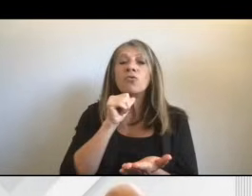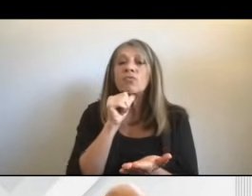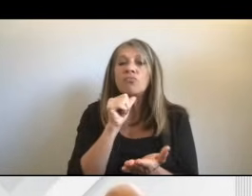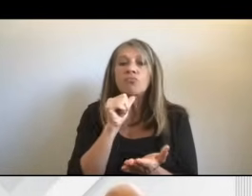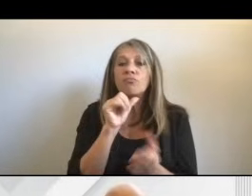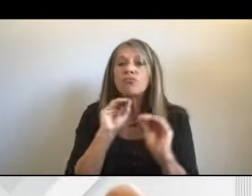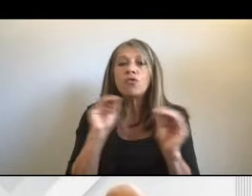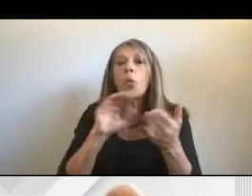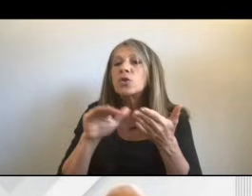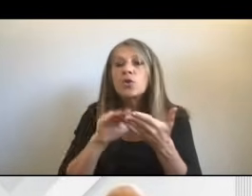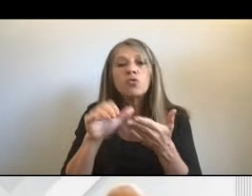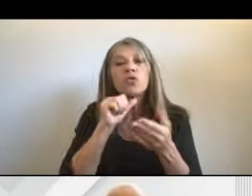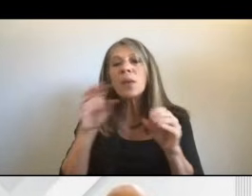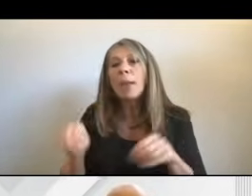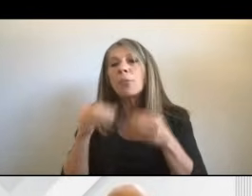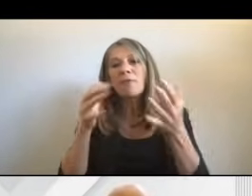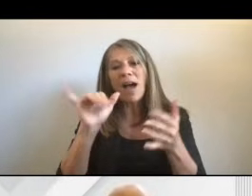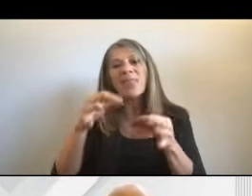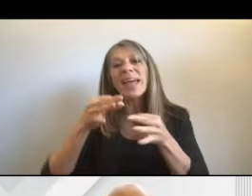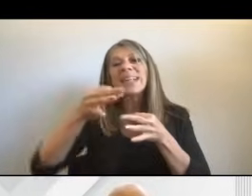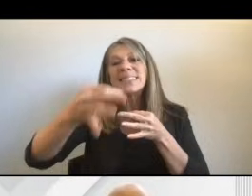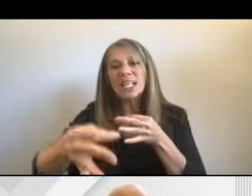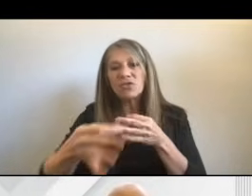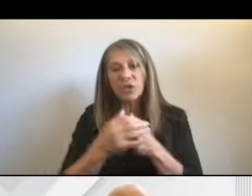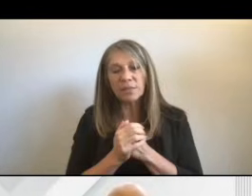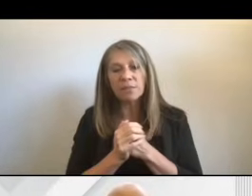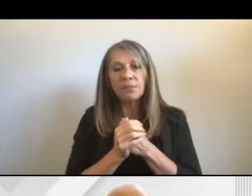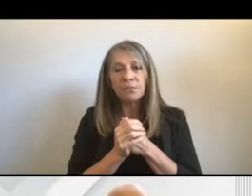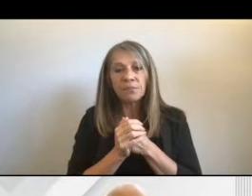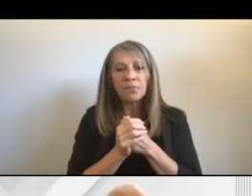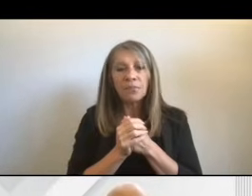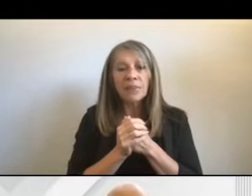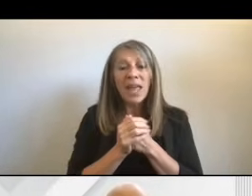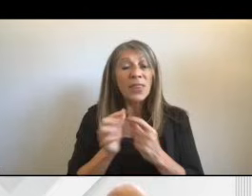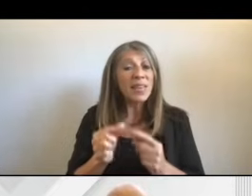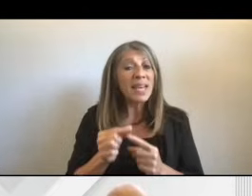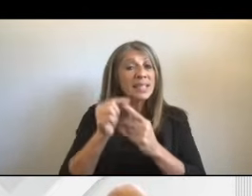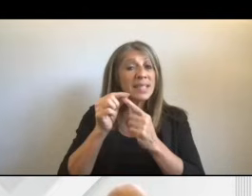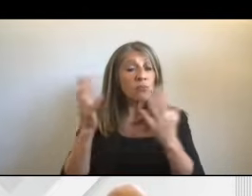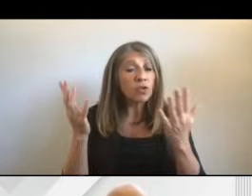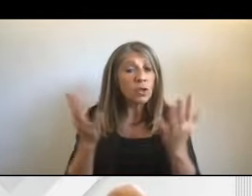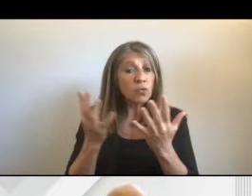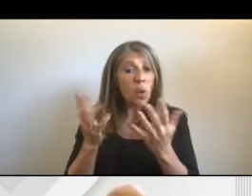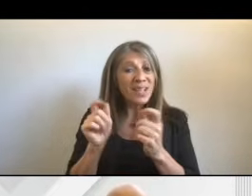to provide that extension. So that exception is specifically for alterations.